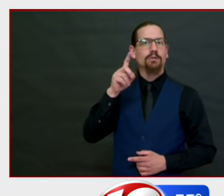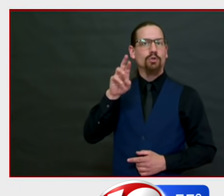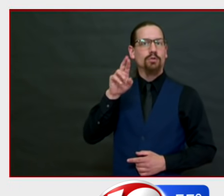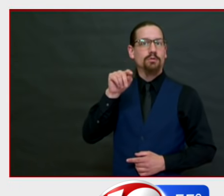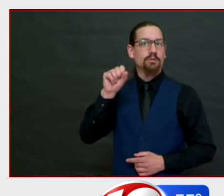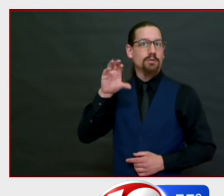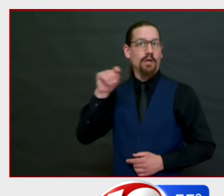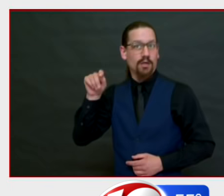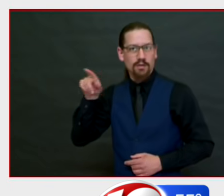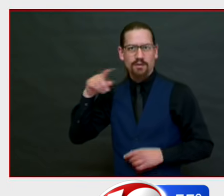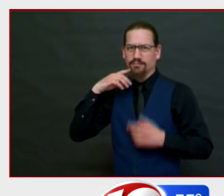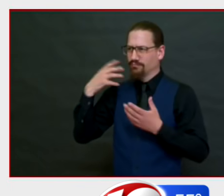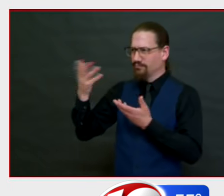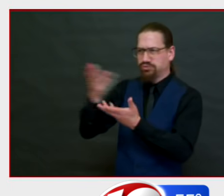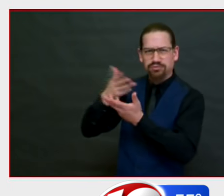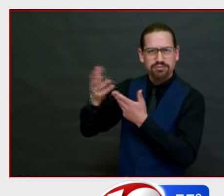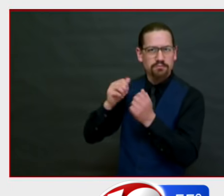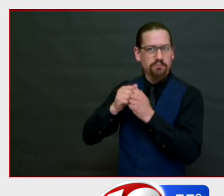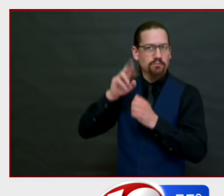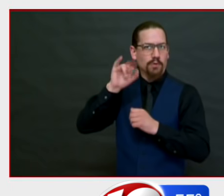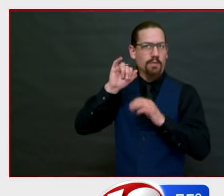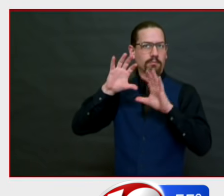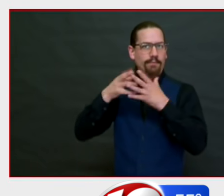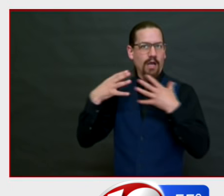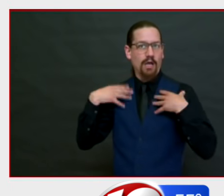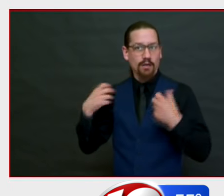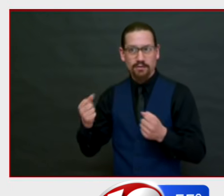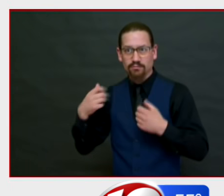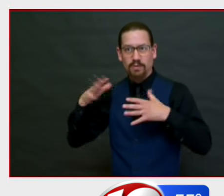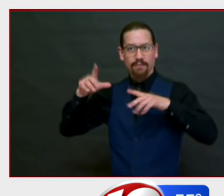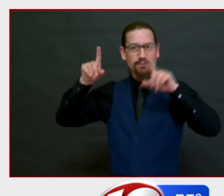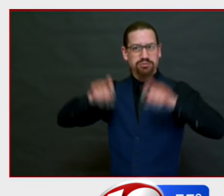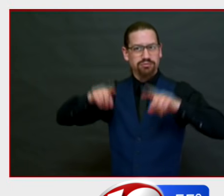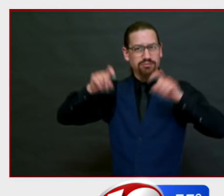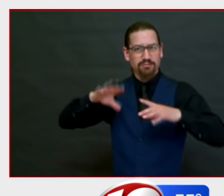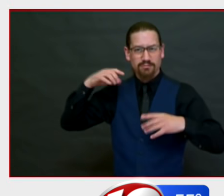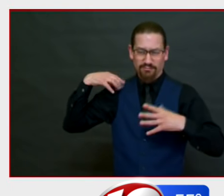PARTNERSHIPS, AMAZING WORK BY DR. ALEXANDER SCOTT, WE HAVE